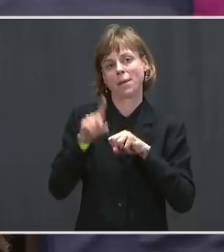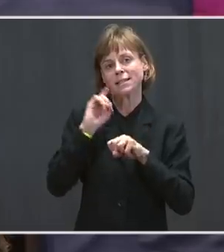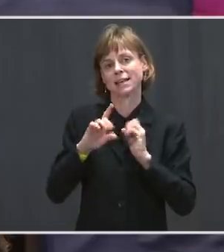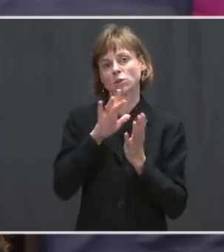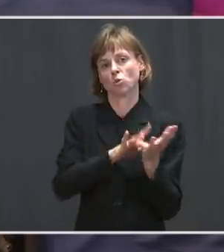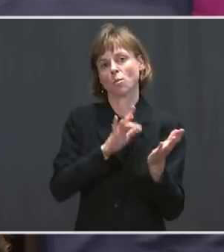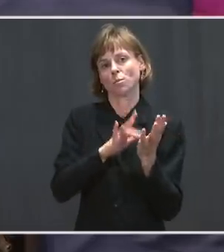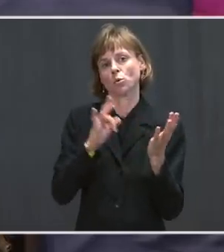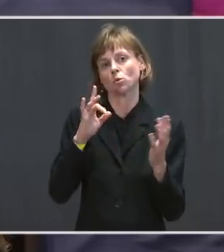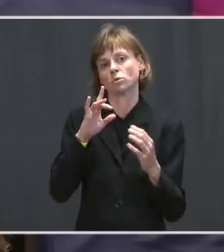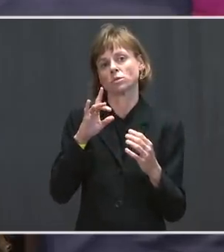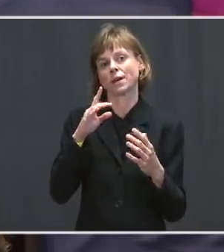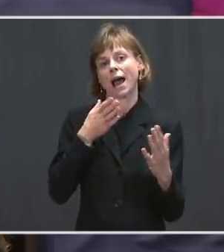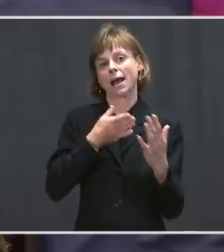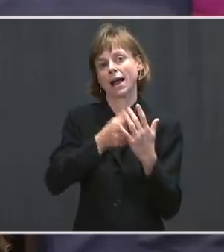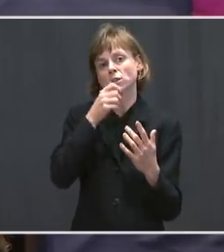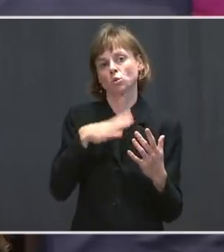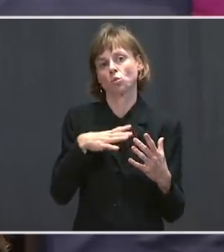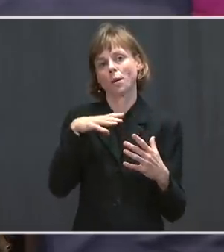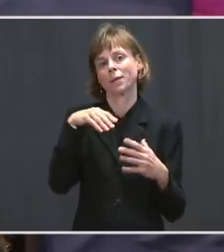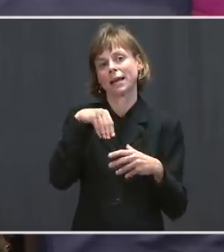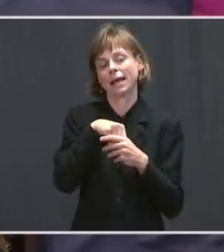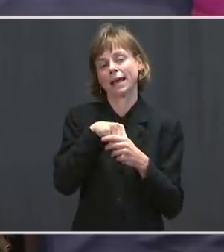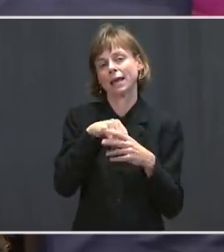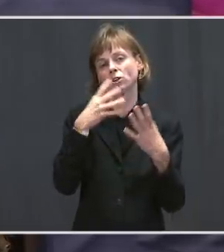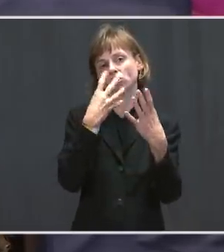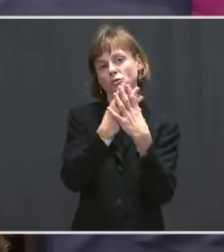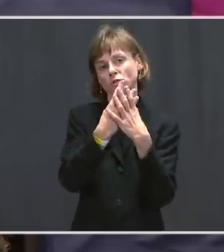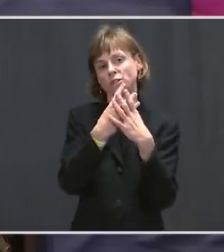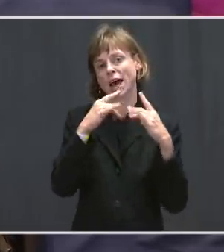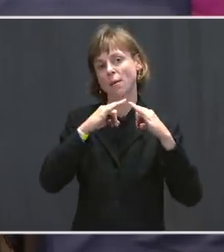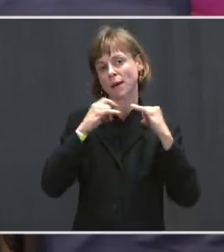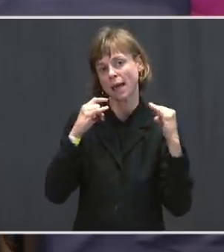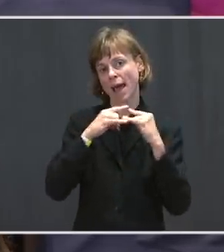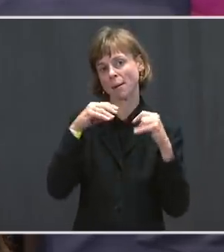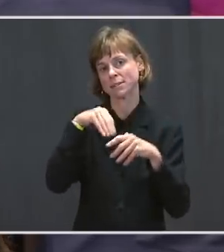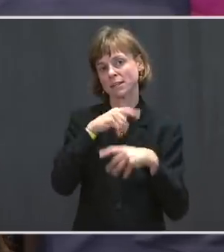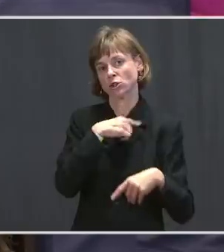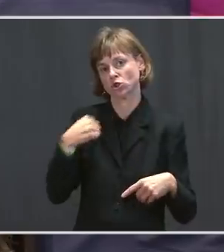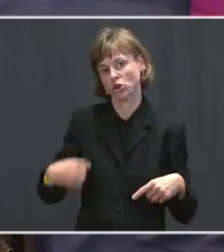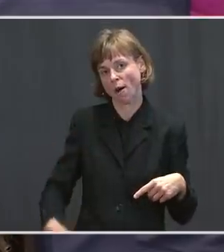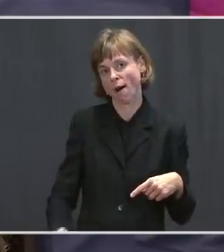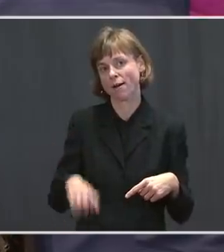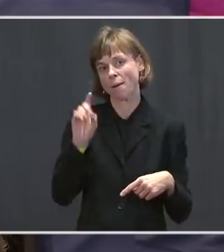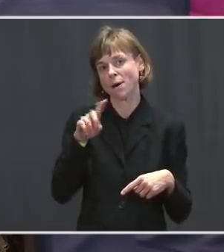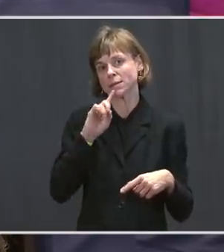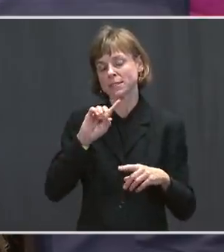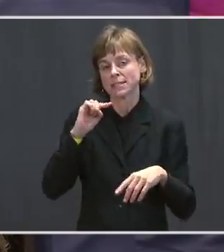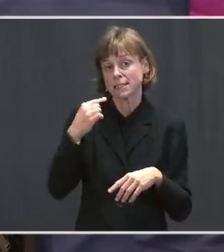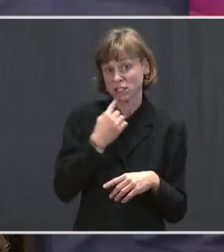and other Muslims in the China Xinjiang region and that there must be serious consequences for atrocities committed there.